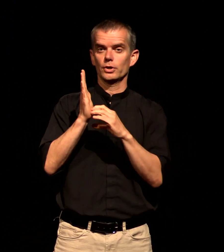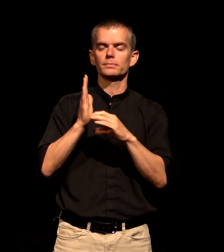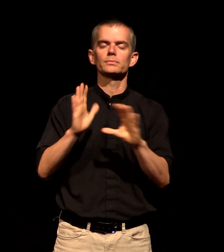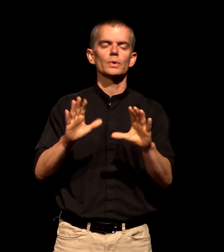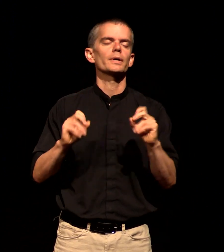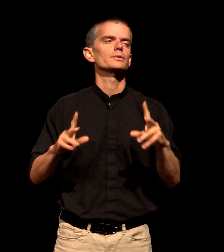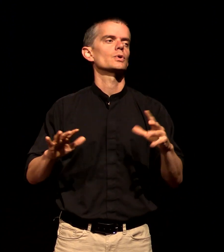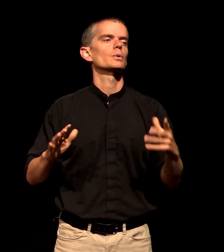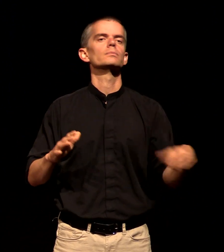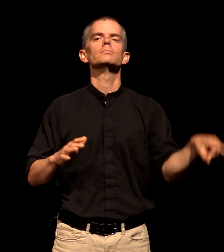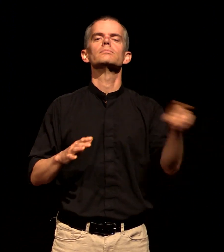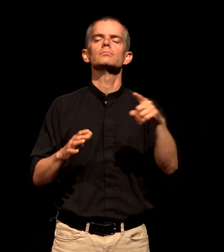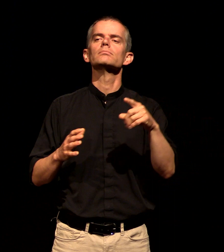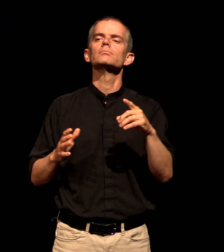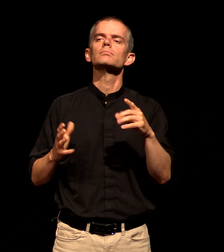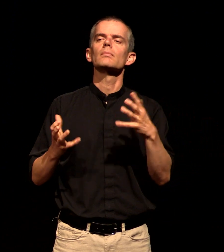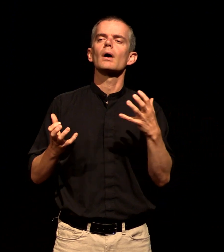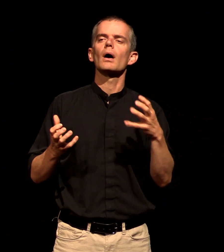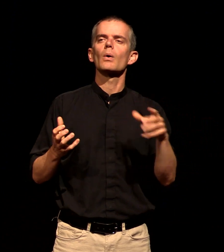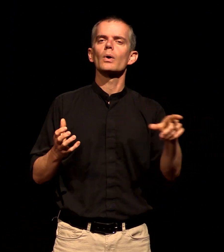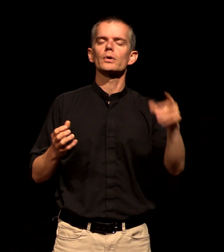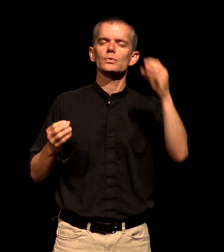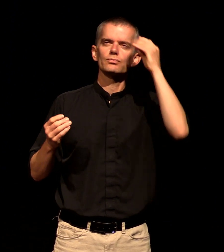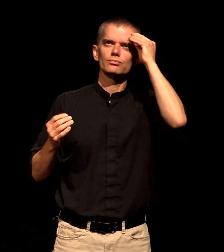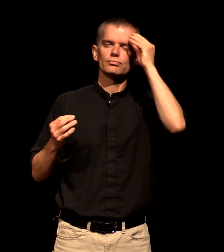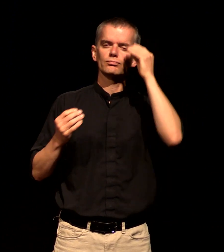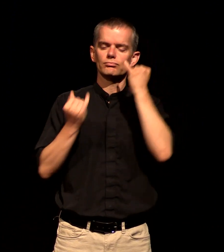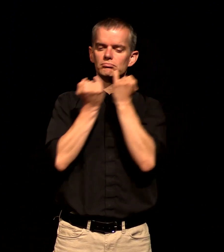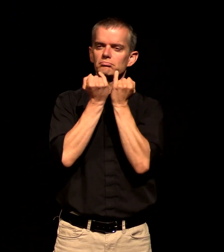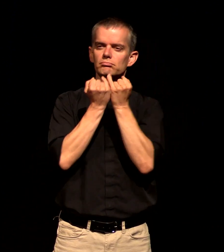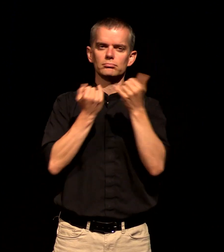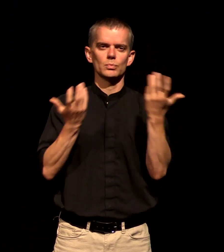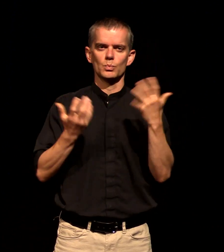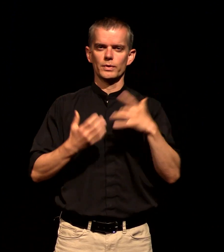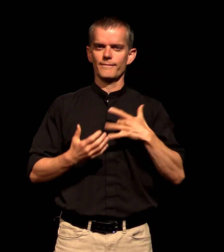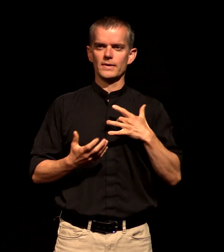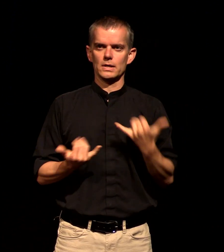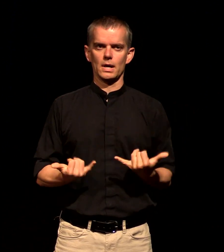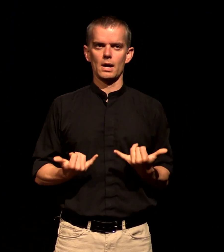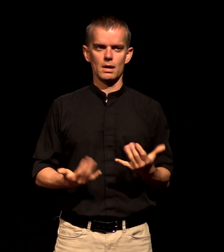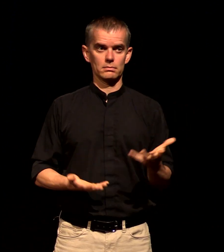me and just notice what's stirring in you God What are you